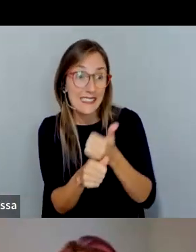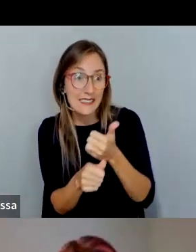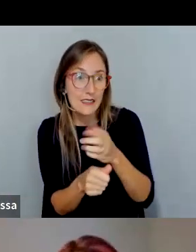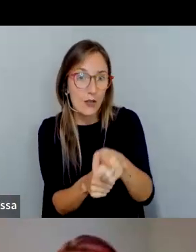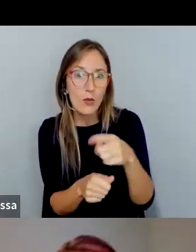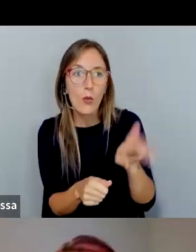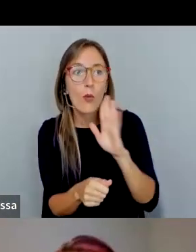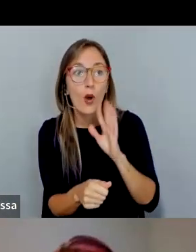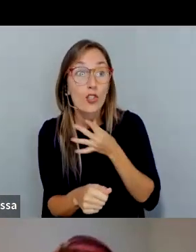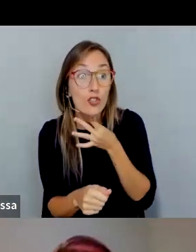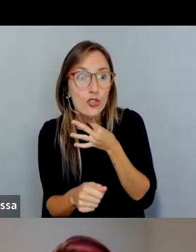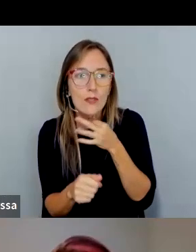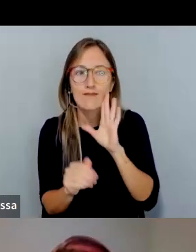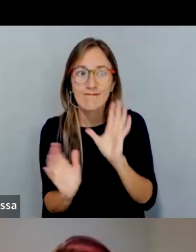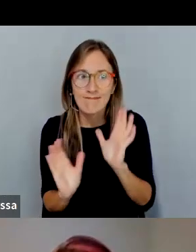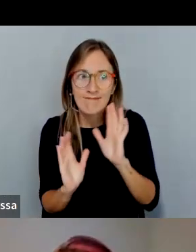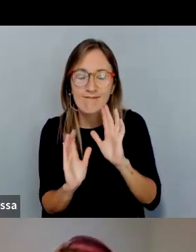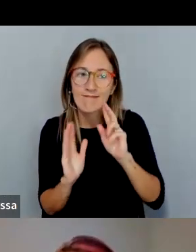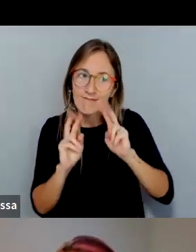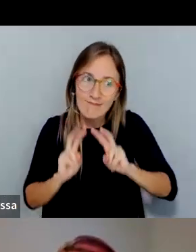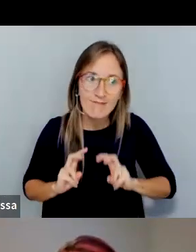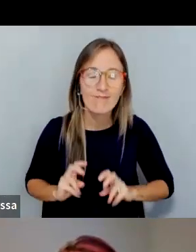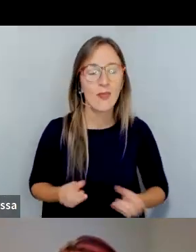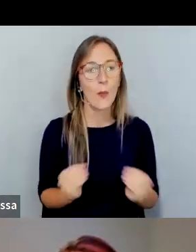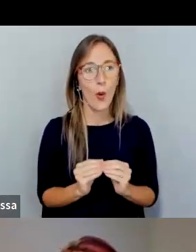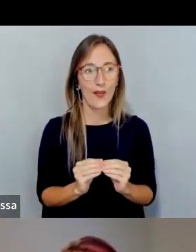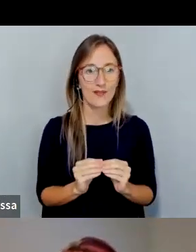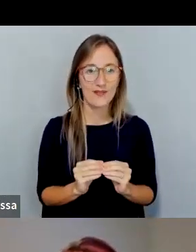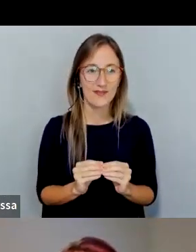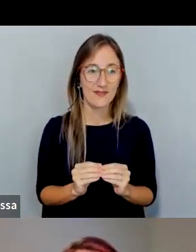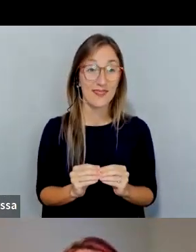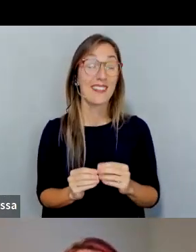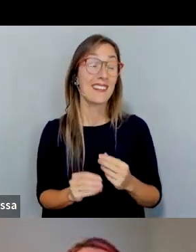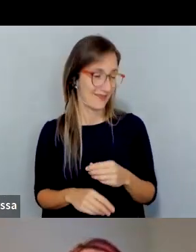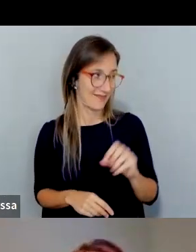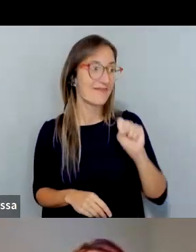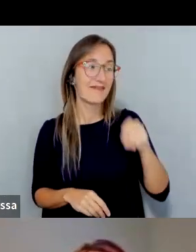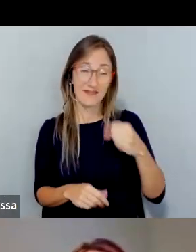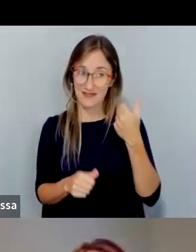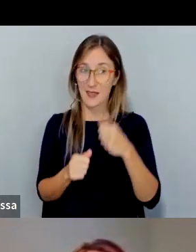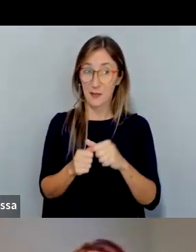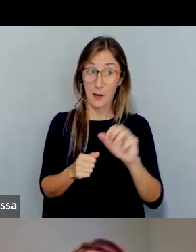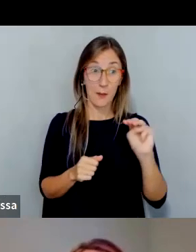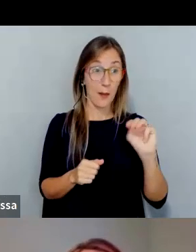disability history. This is just like a taste, and hopefully all of you will dive in more as you go through life.